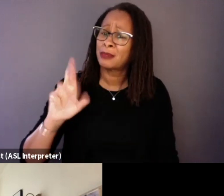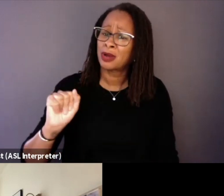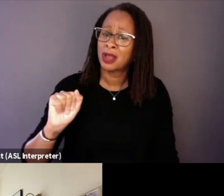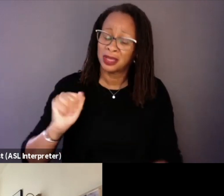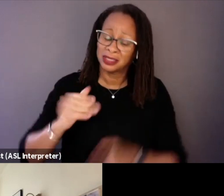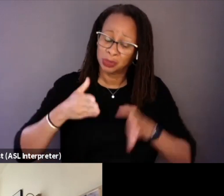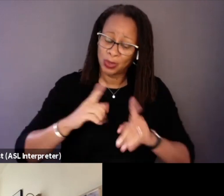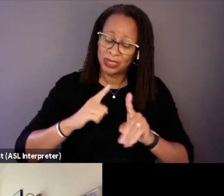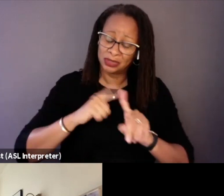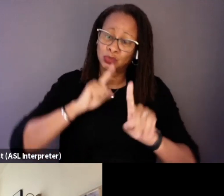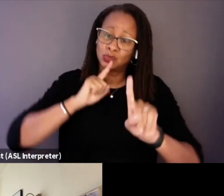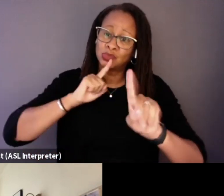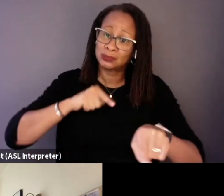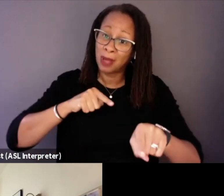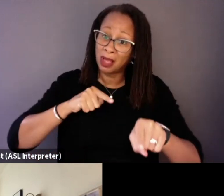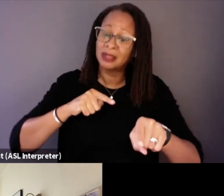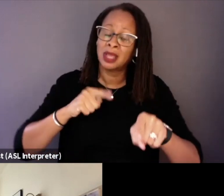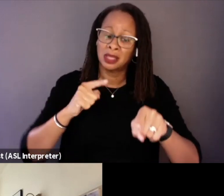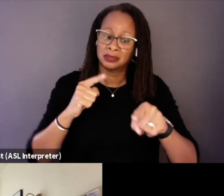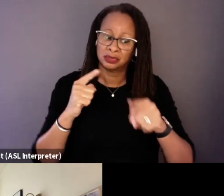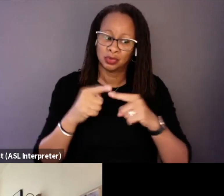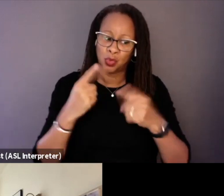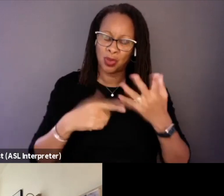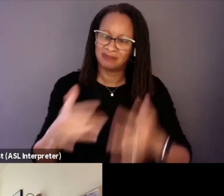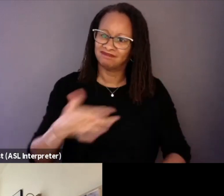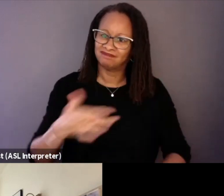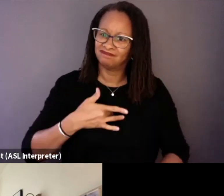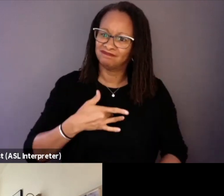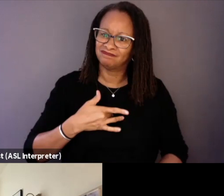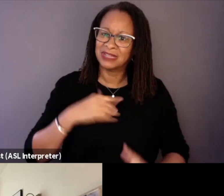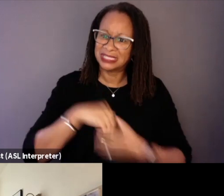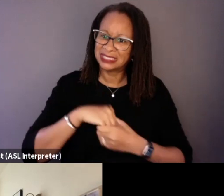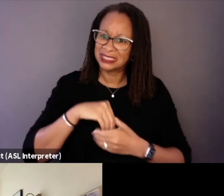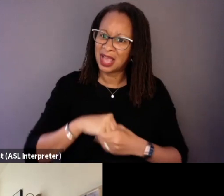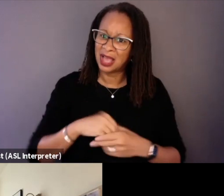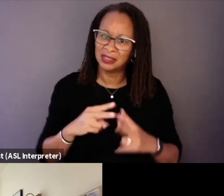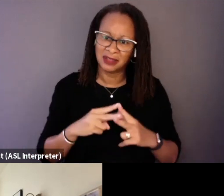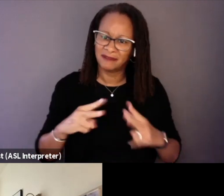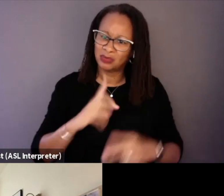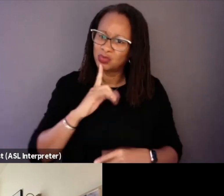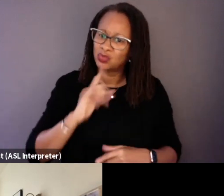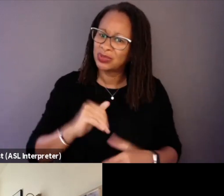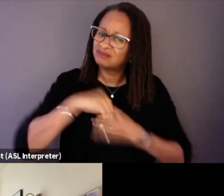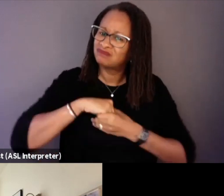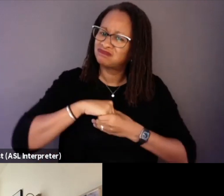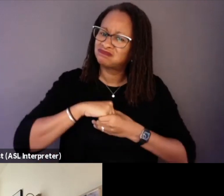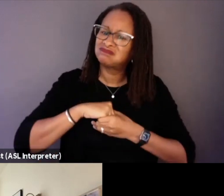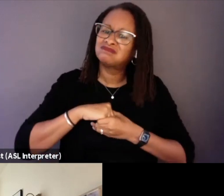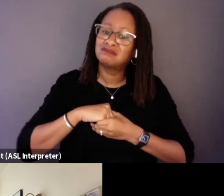to what was moving me, very viscerally. So I thought, okay,